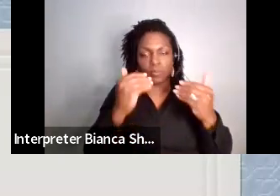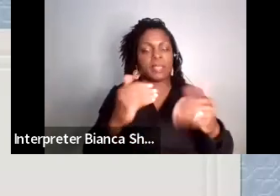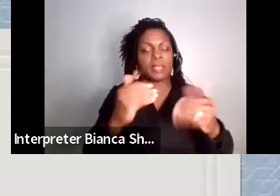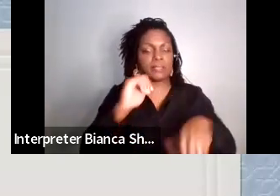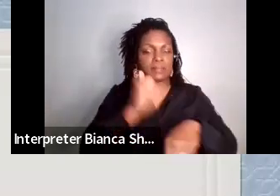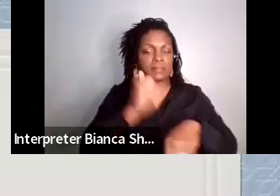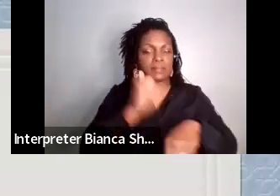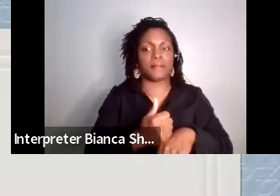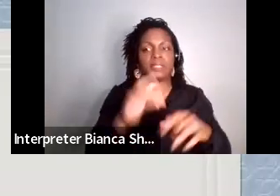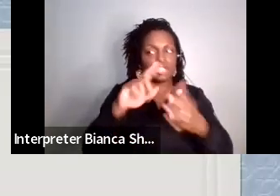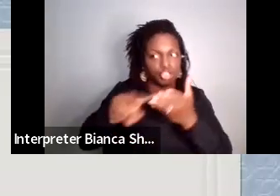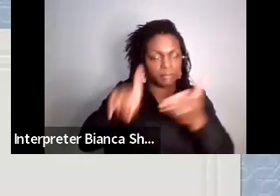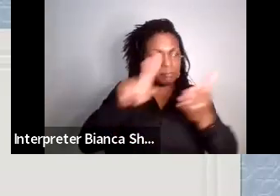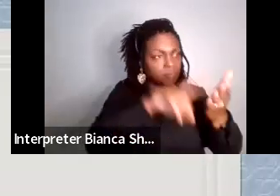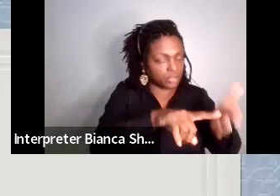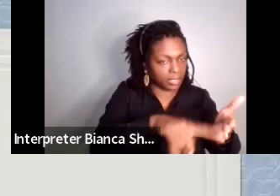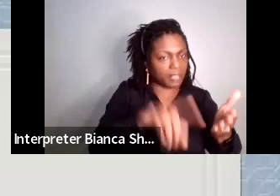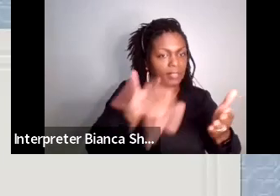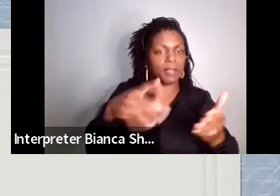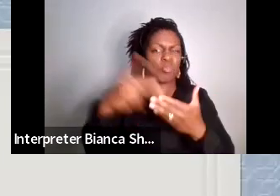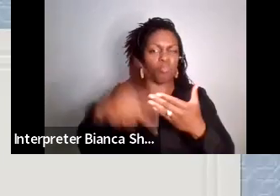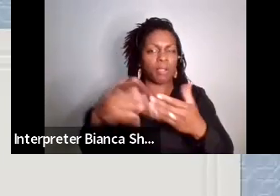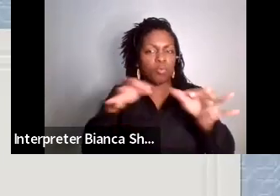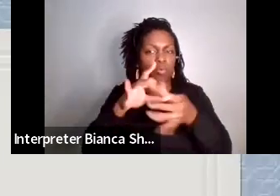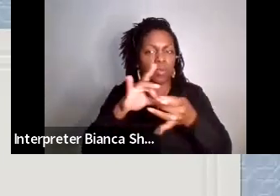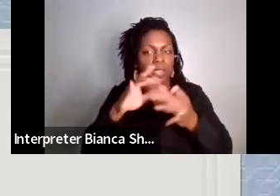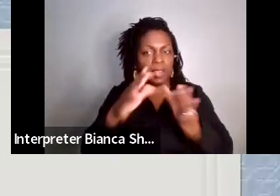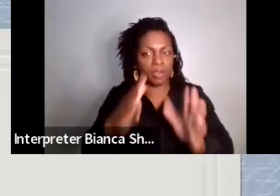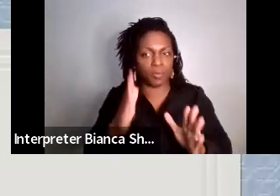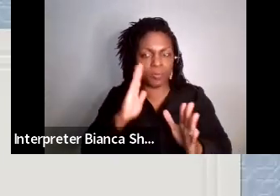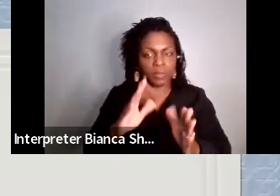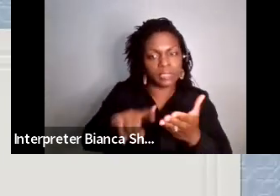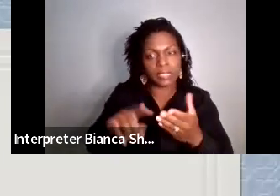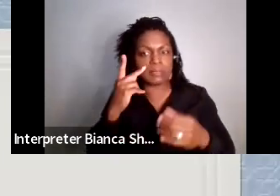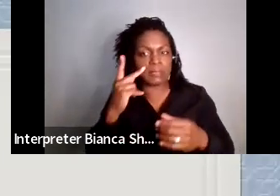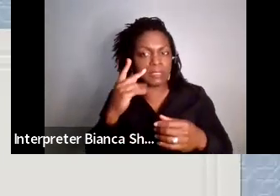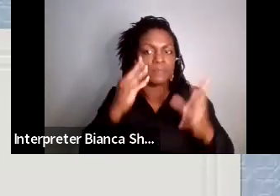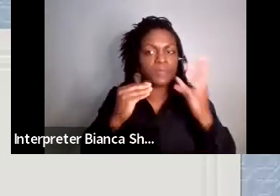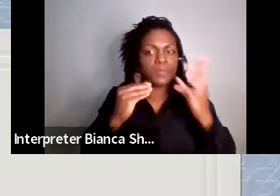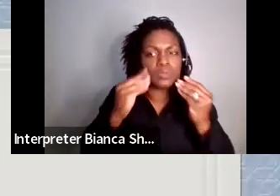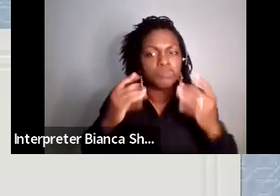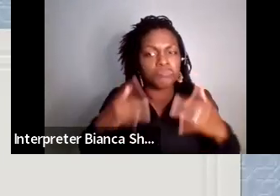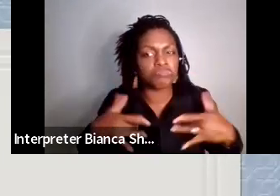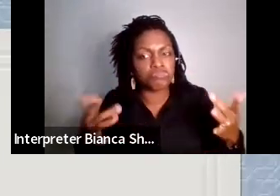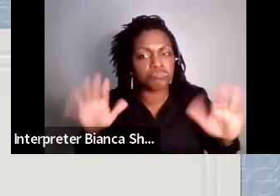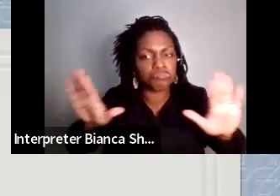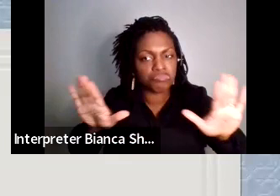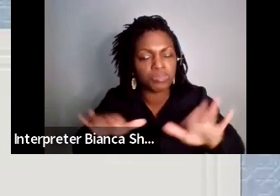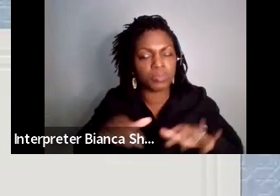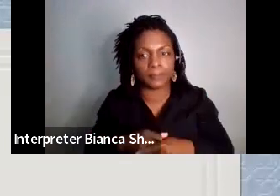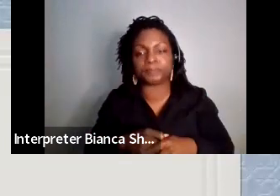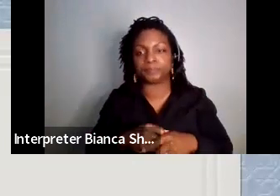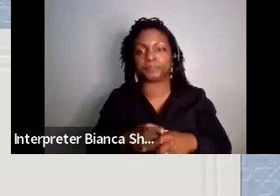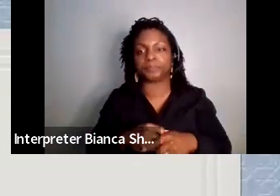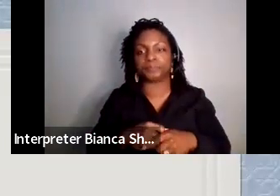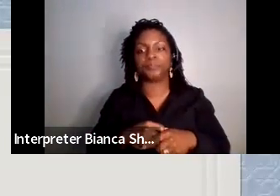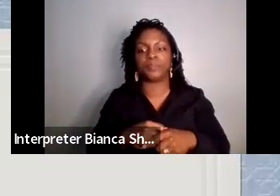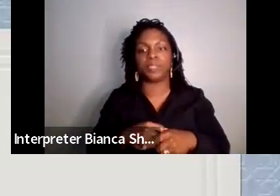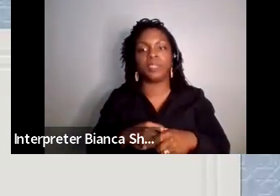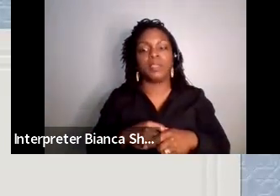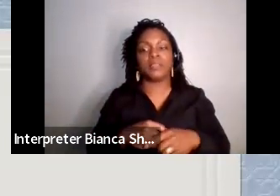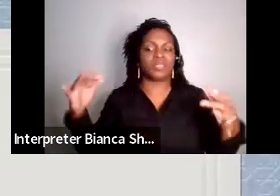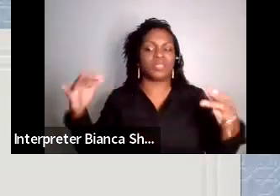A review analysis of how the experience was for both. parties so that's kind of a summary of how here's a parent, and Kitty and a parent connections.